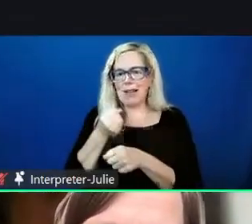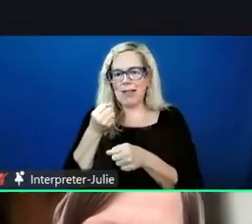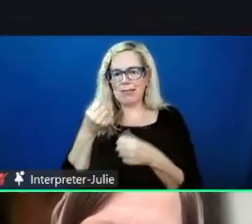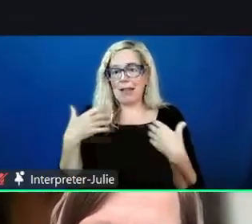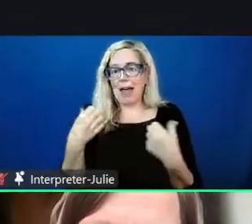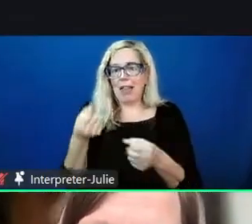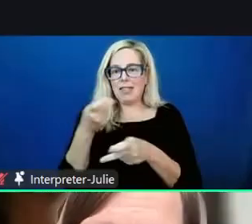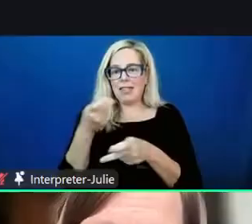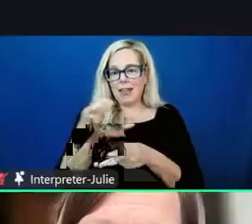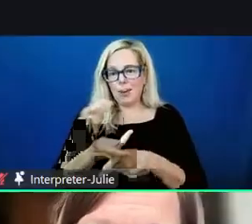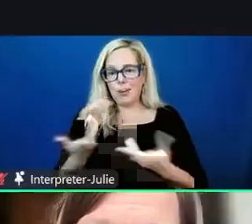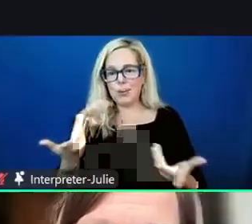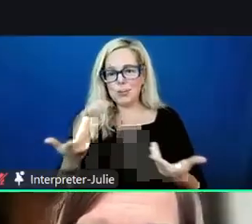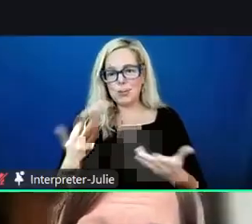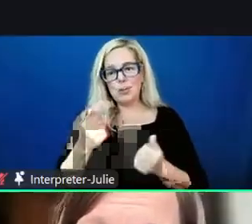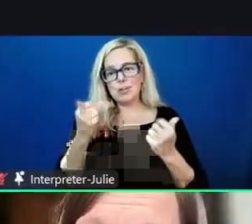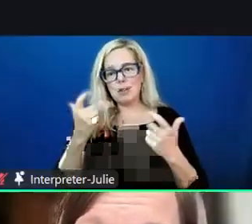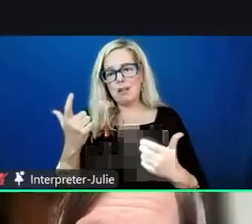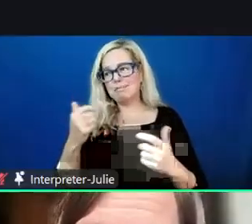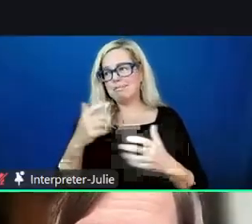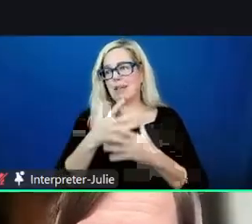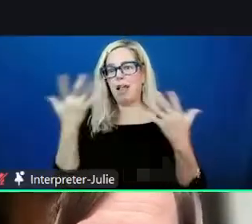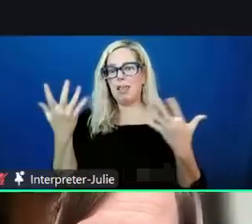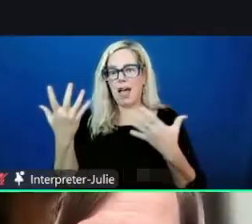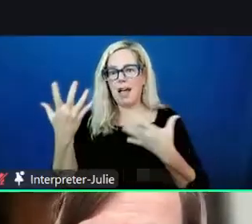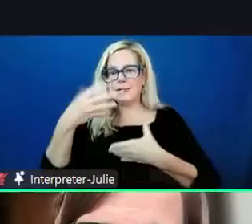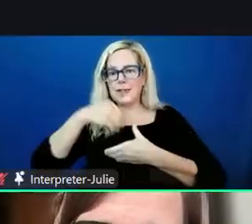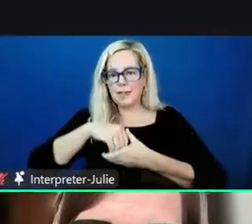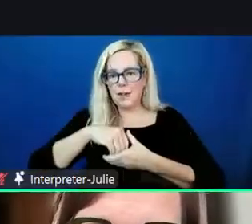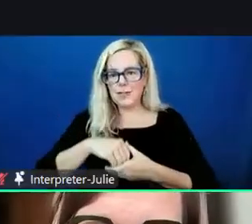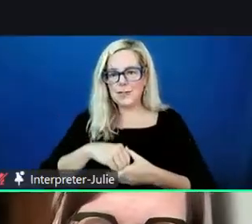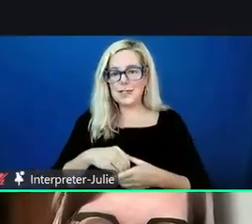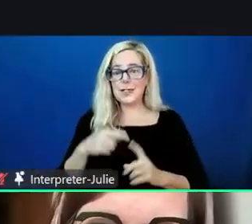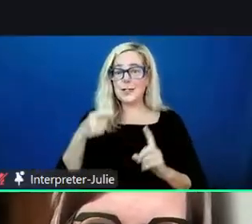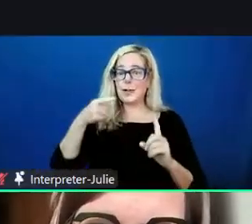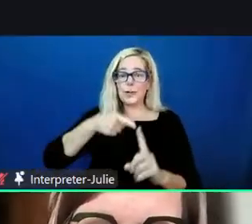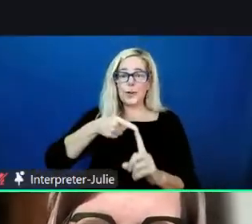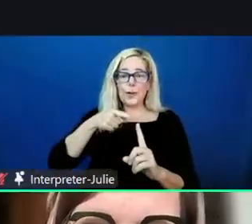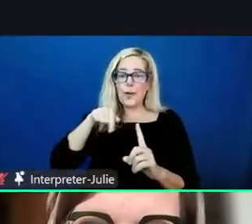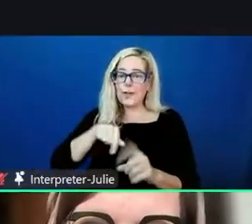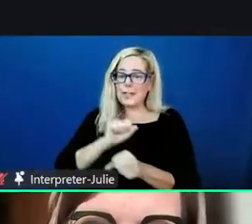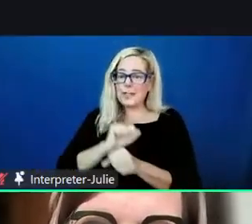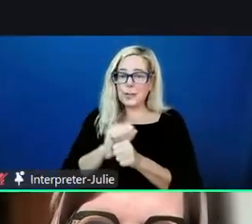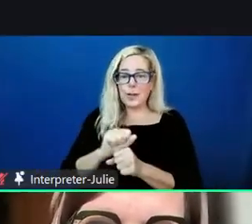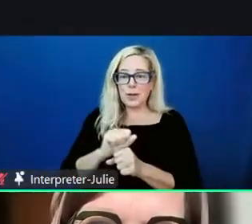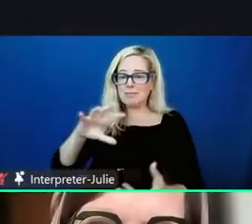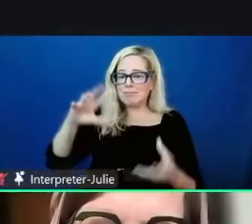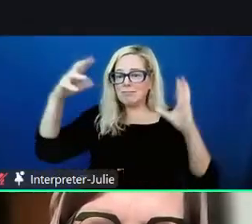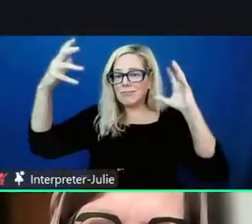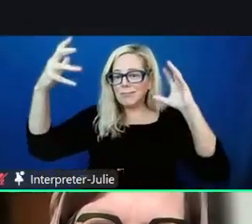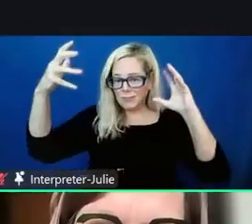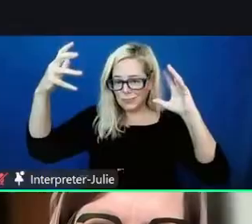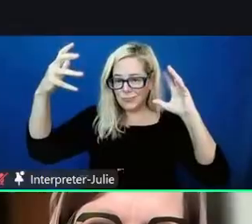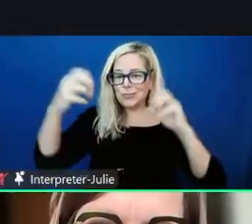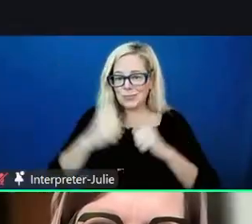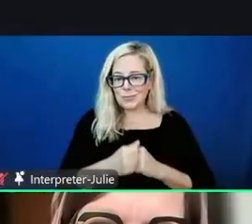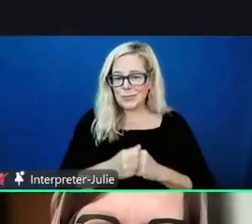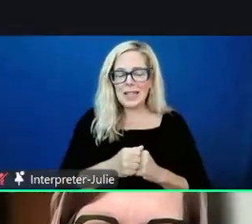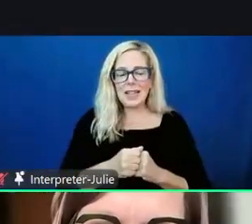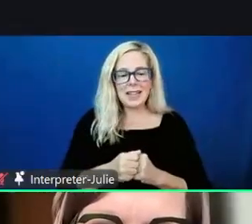So overall, our goal is to be disruptive, and that's what we have aimed to do with some of the work that I'm going to be